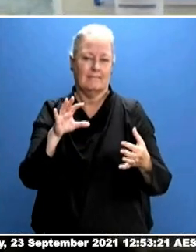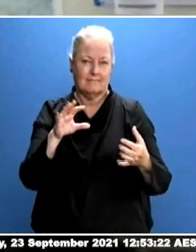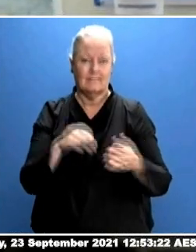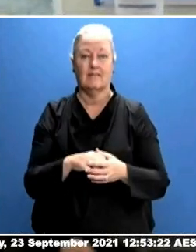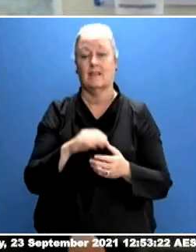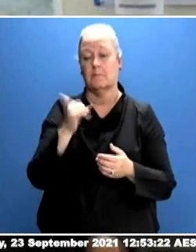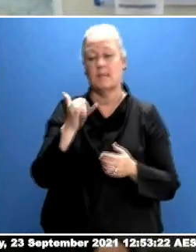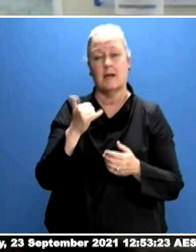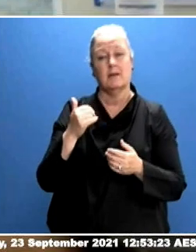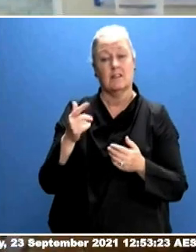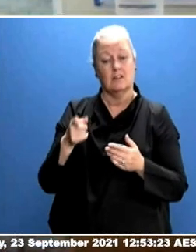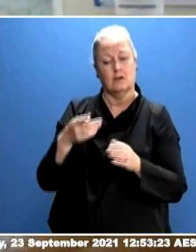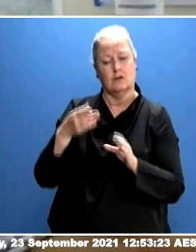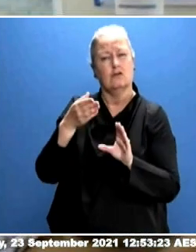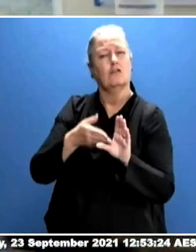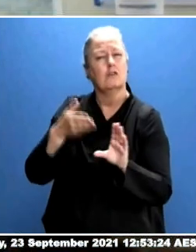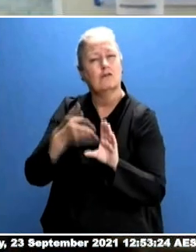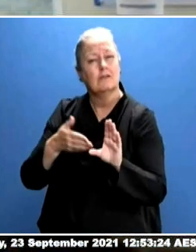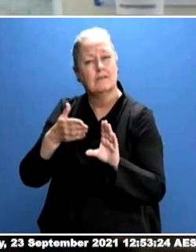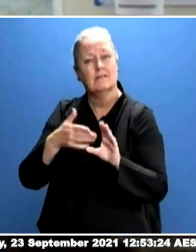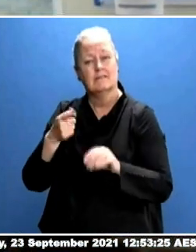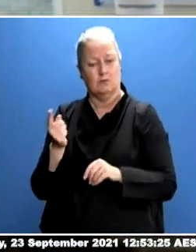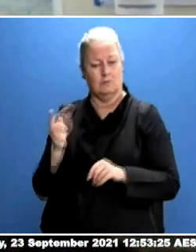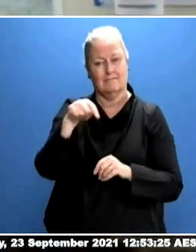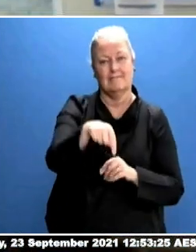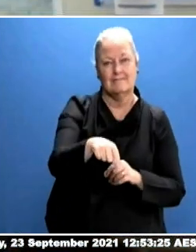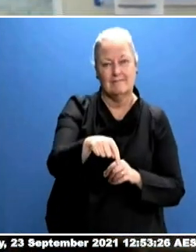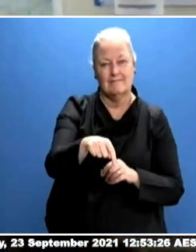example, understanding things, having the ability to reference someone from